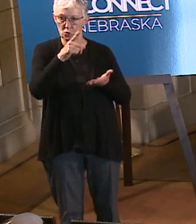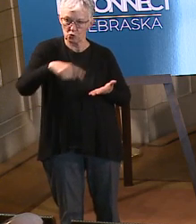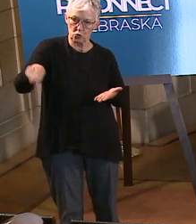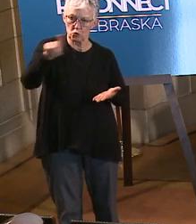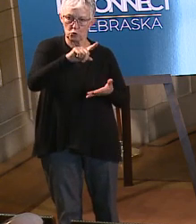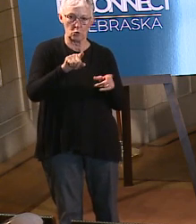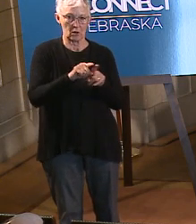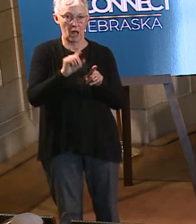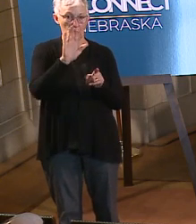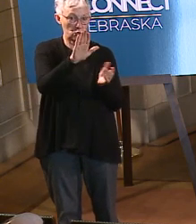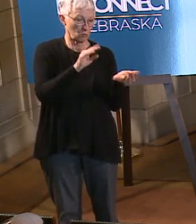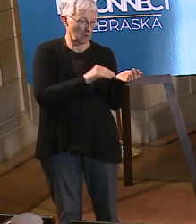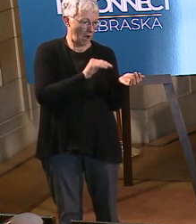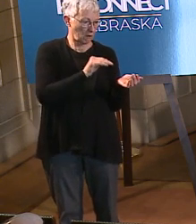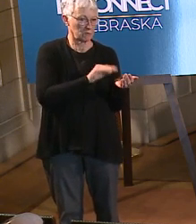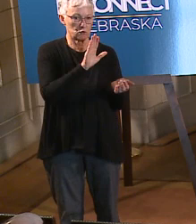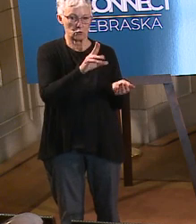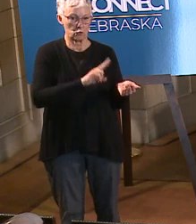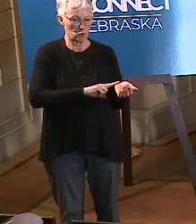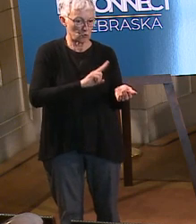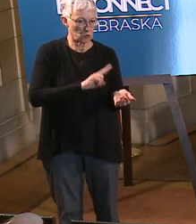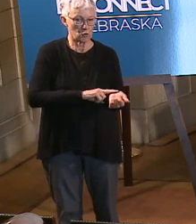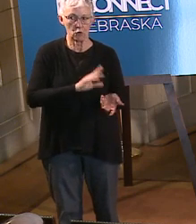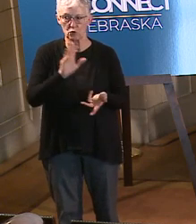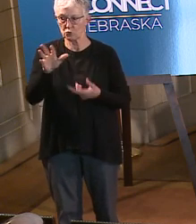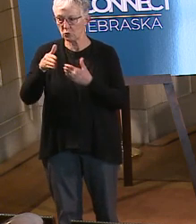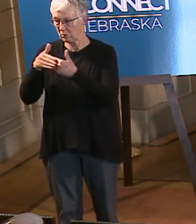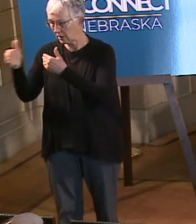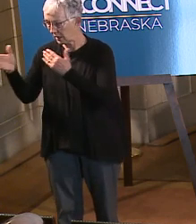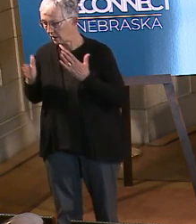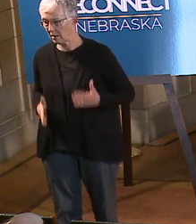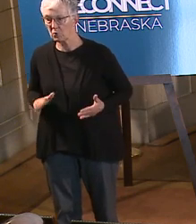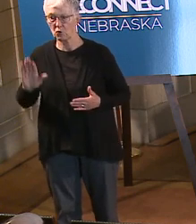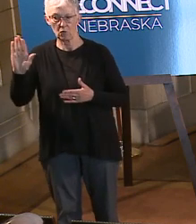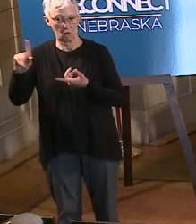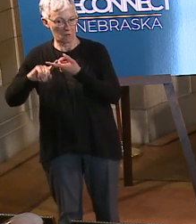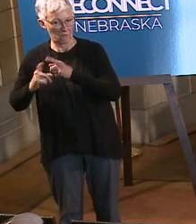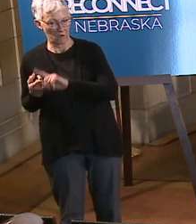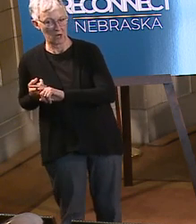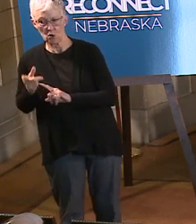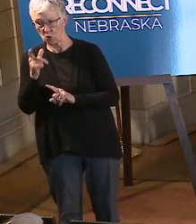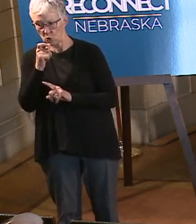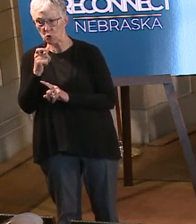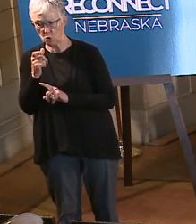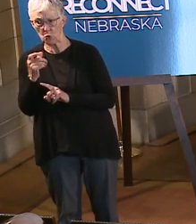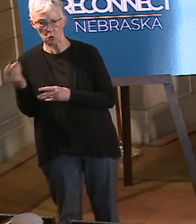THIS MIGHT BE A NURSE OR A DOCTOR, IT COULD BE A TEACHER, A